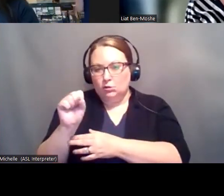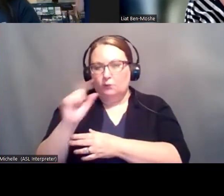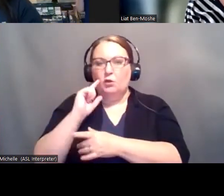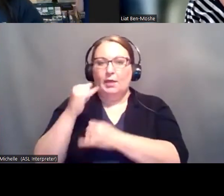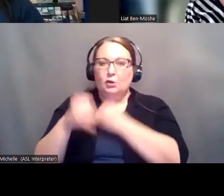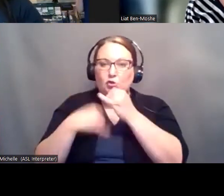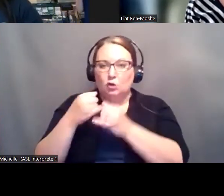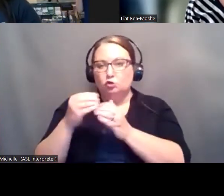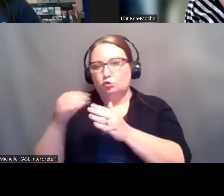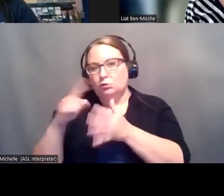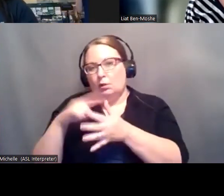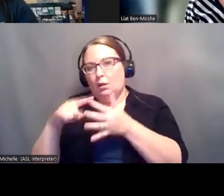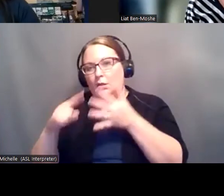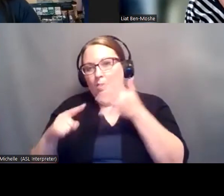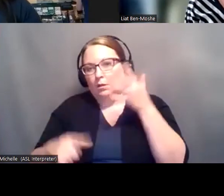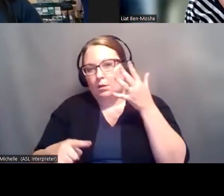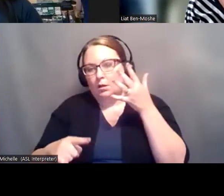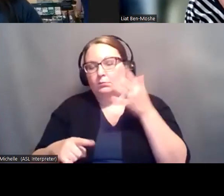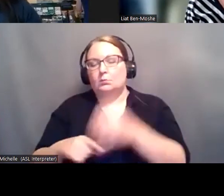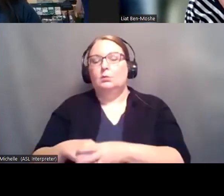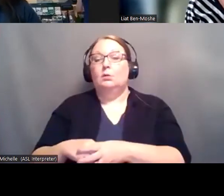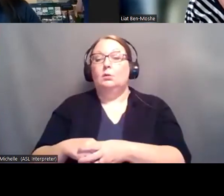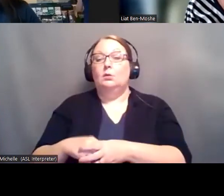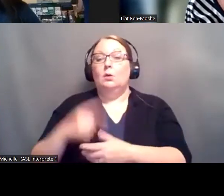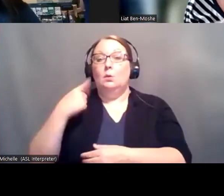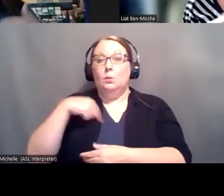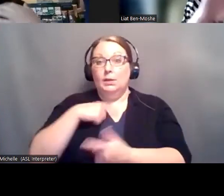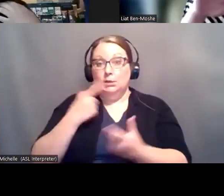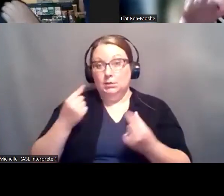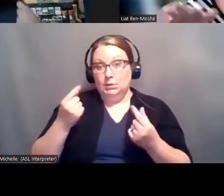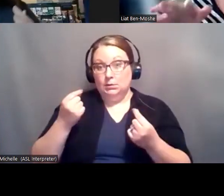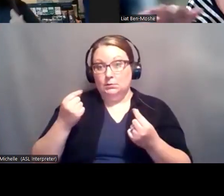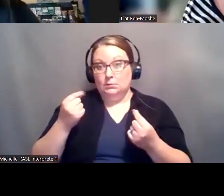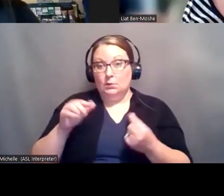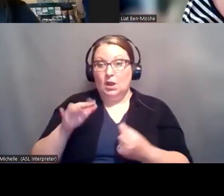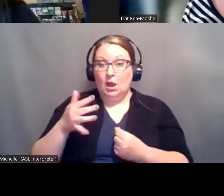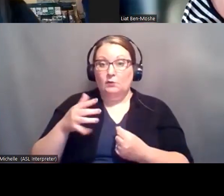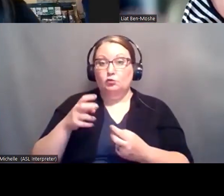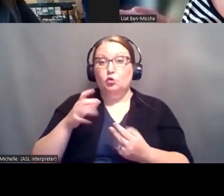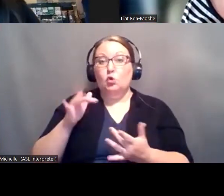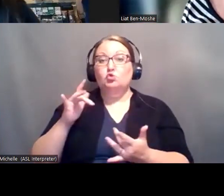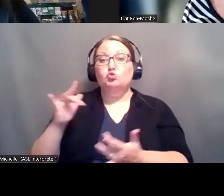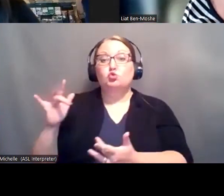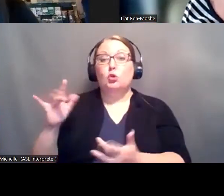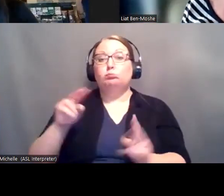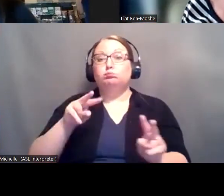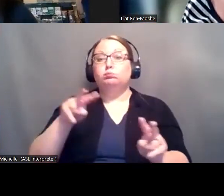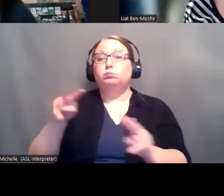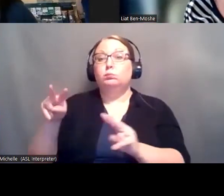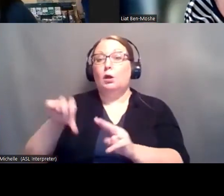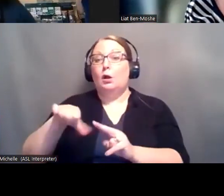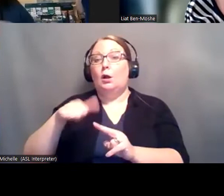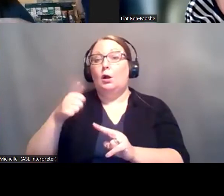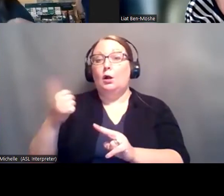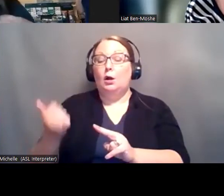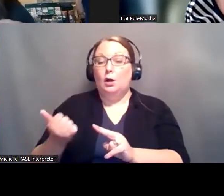And so one of the things that we did was we kind of toured other formations of DCCCs.